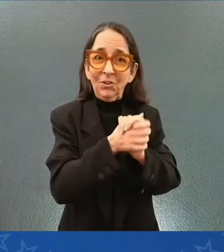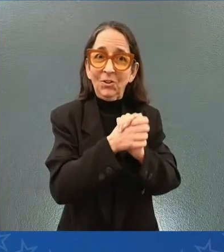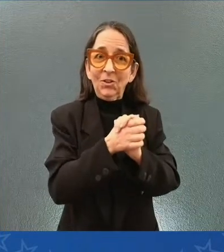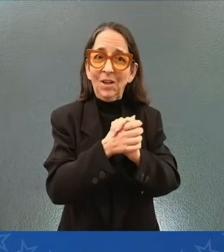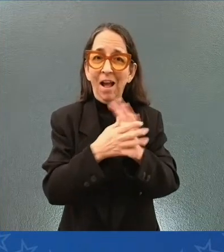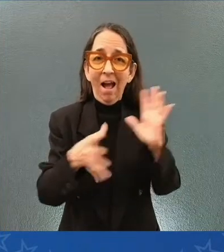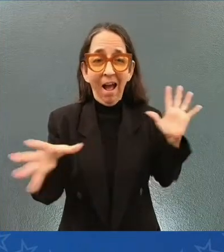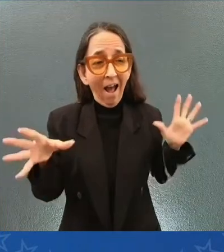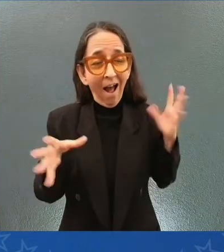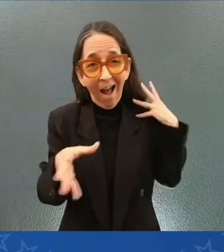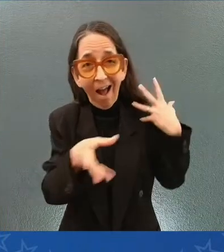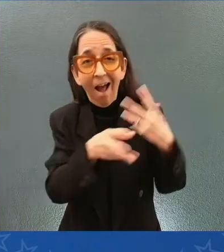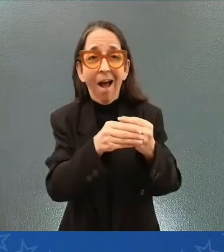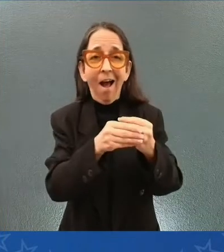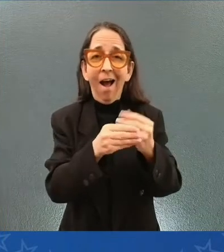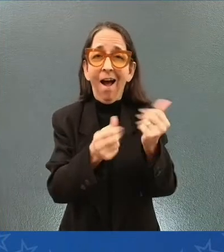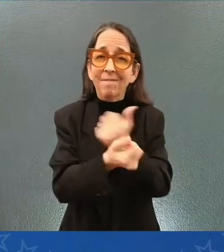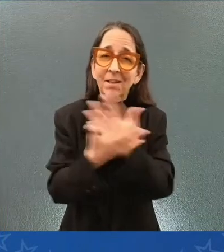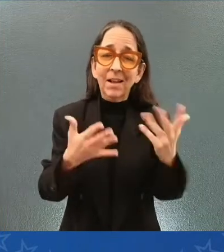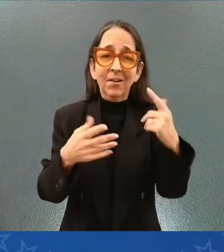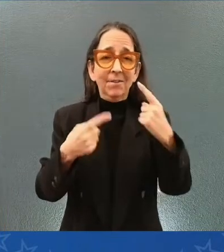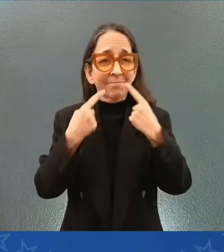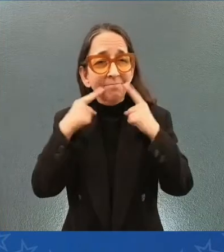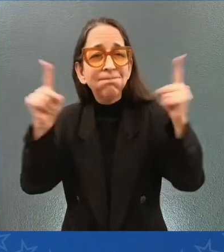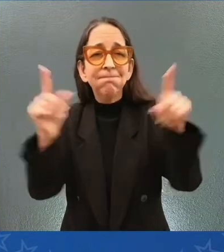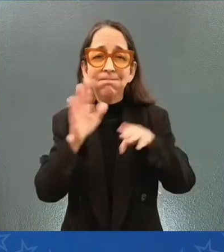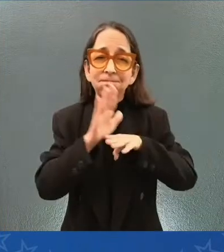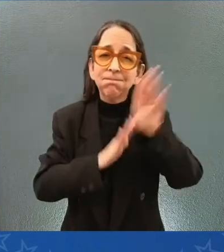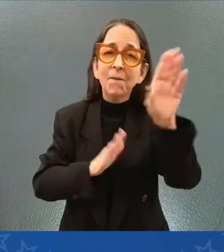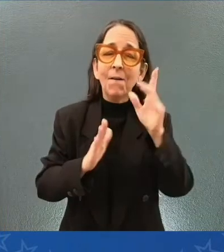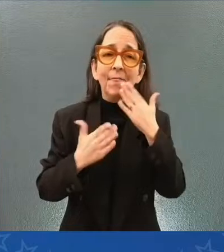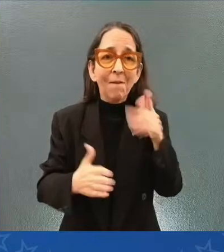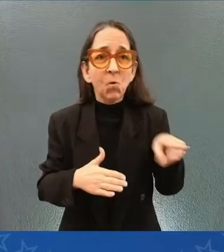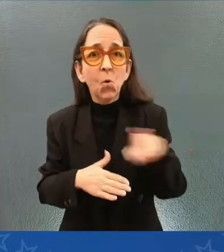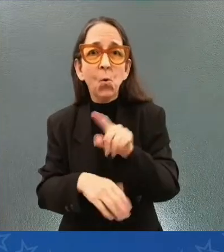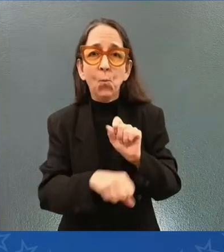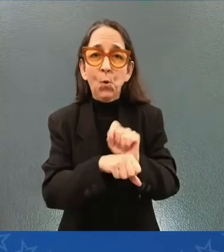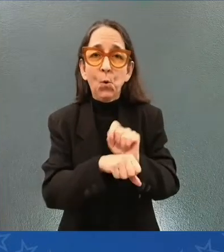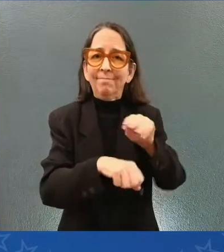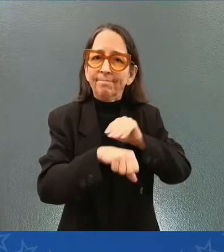you'll inspire for generations to follow, to stay engaged, to never give up.